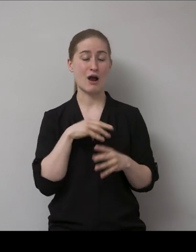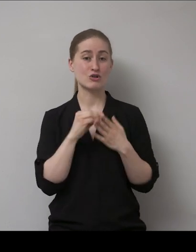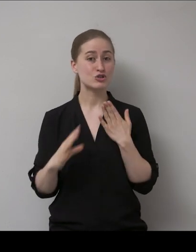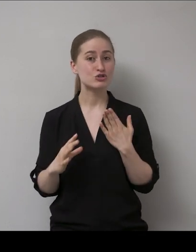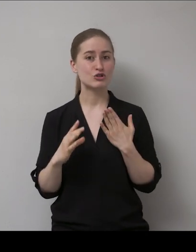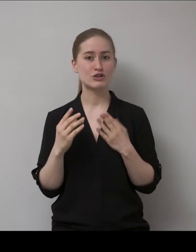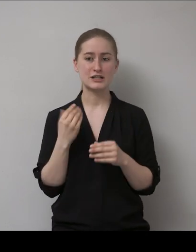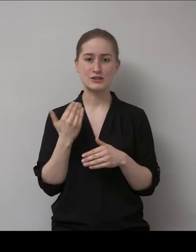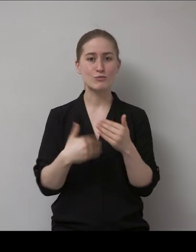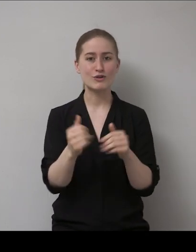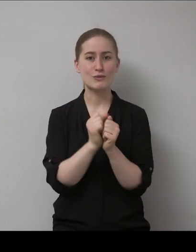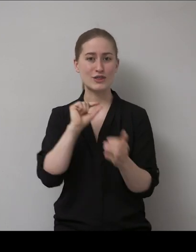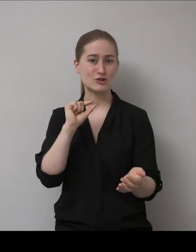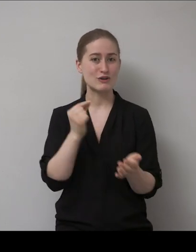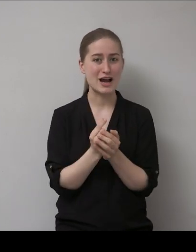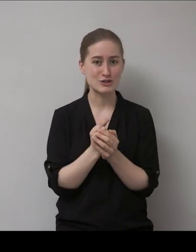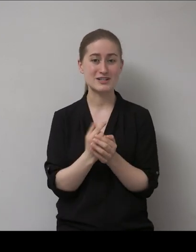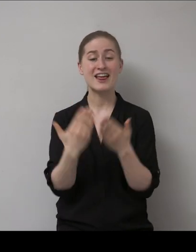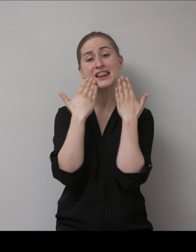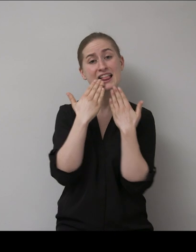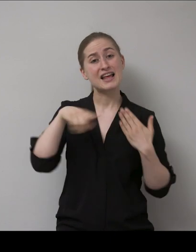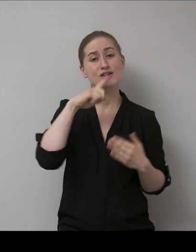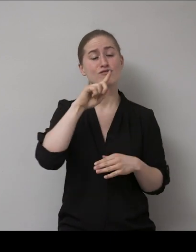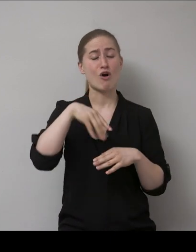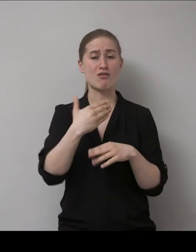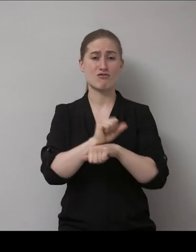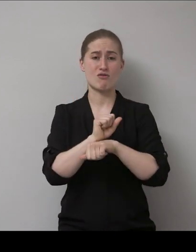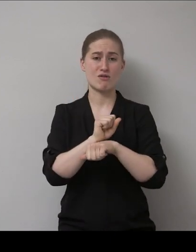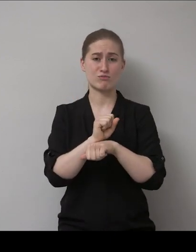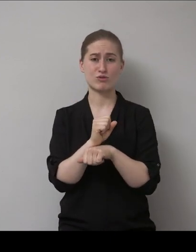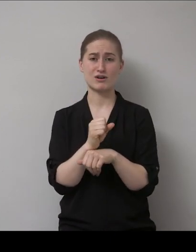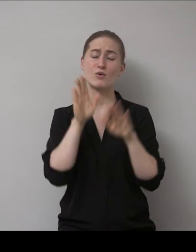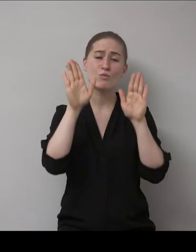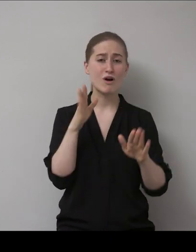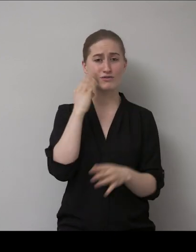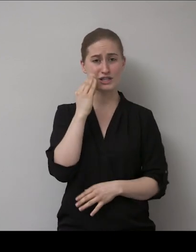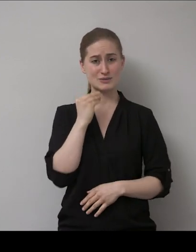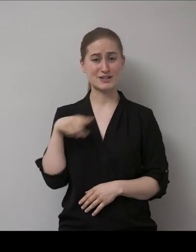who are moving forward with graduation, and then thank them for all of the hard work and wonderful experiences they've provided